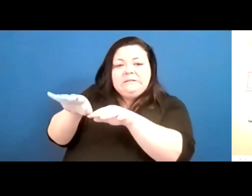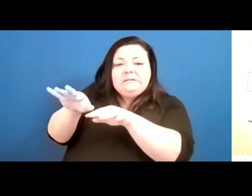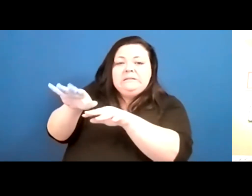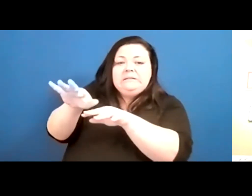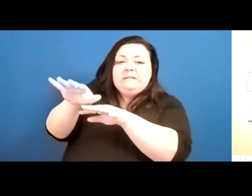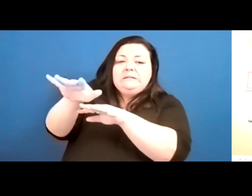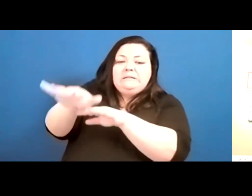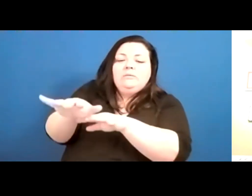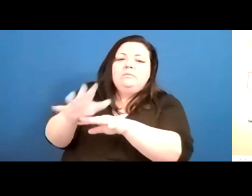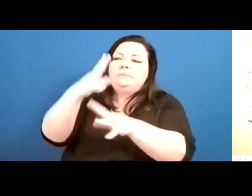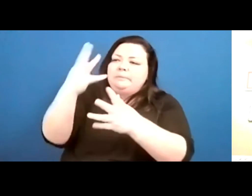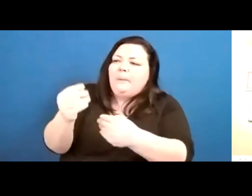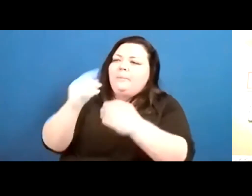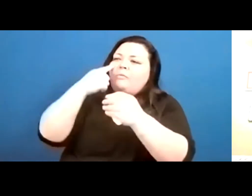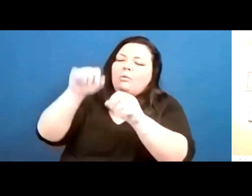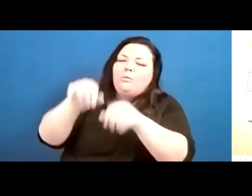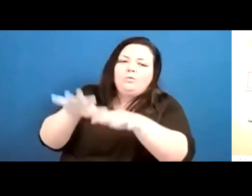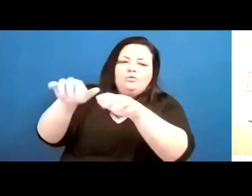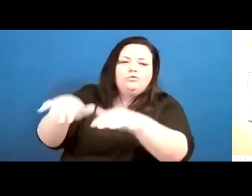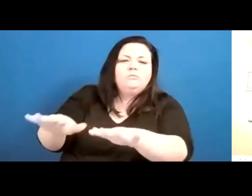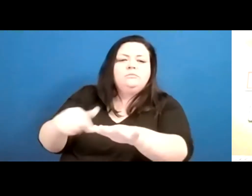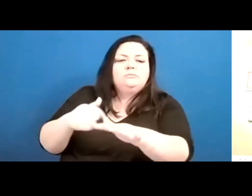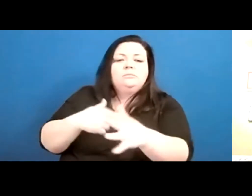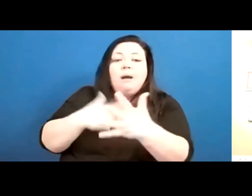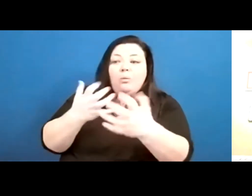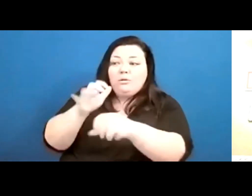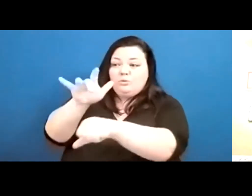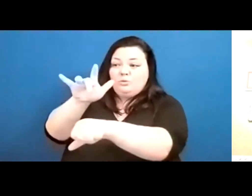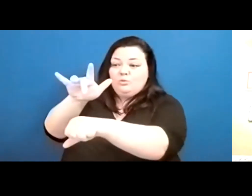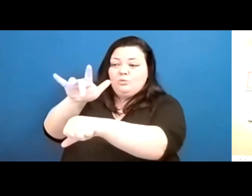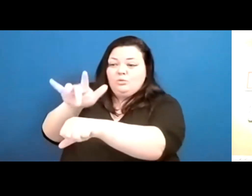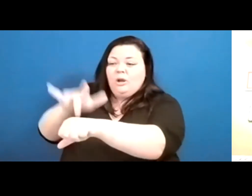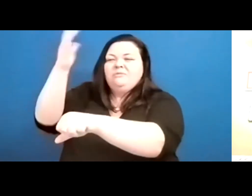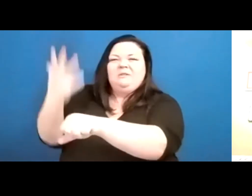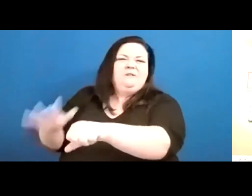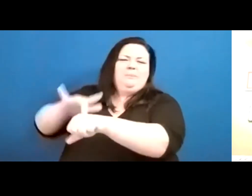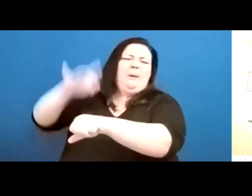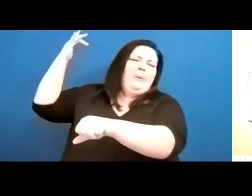of the ocean. I want to touch them/ but have been stung, the welts/